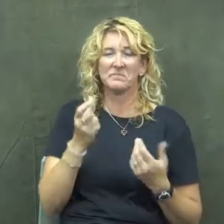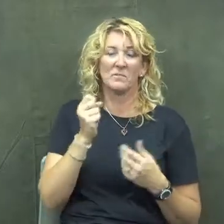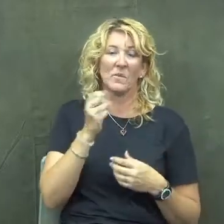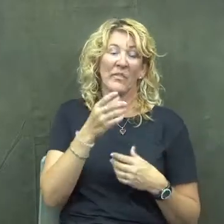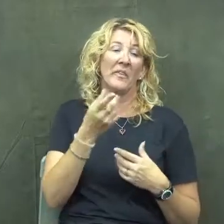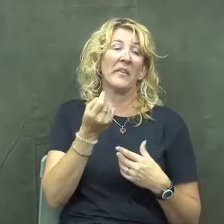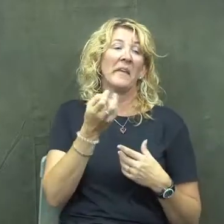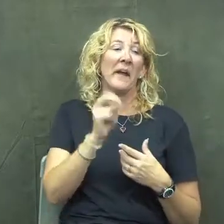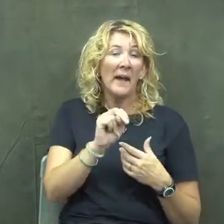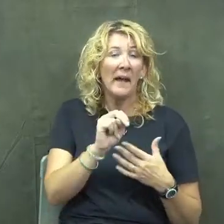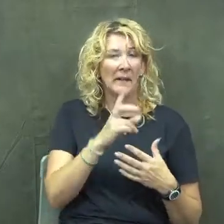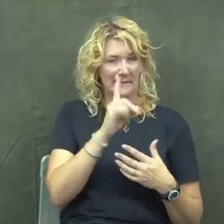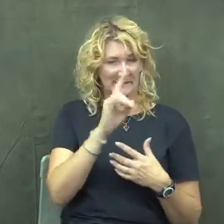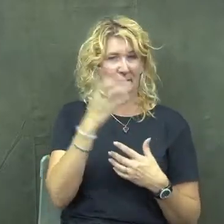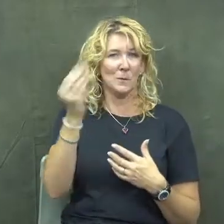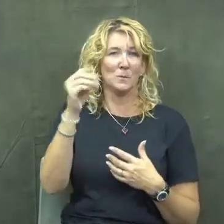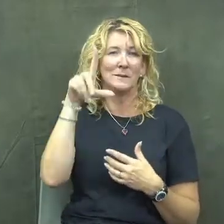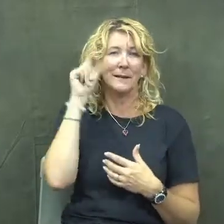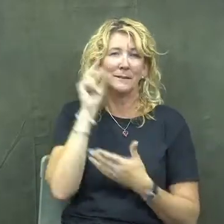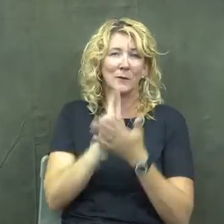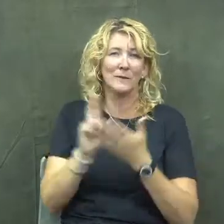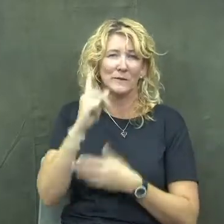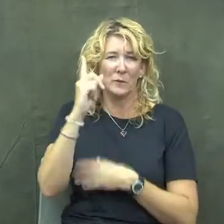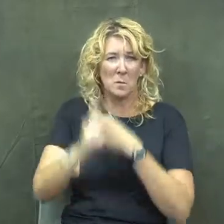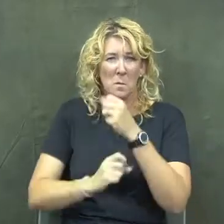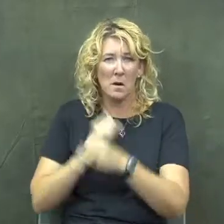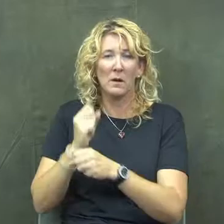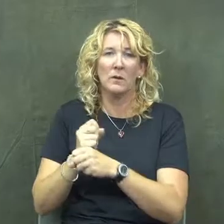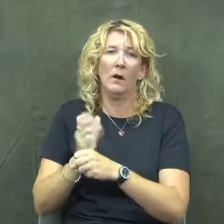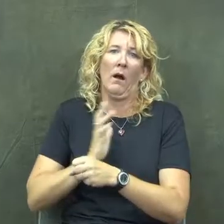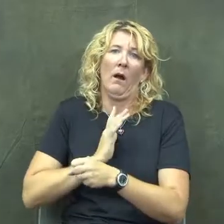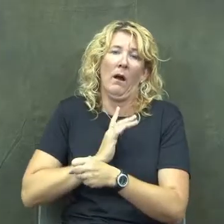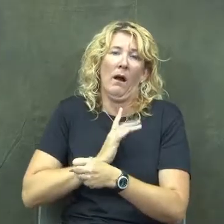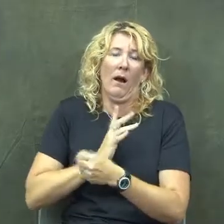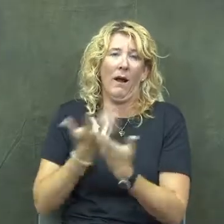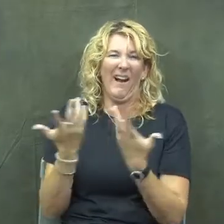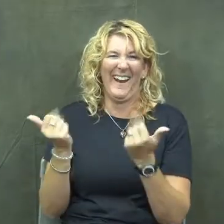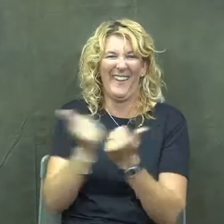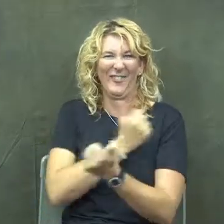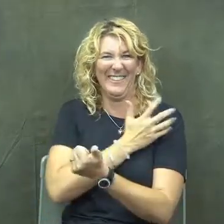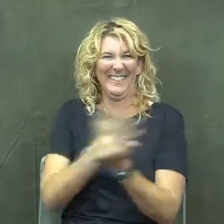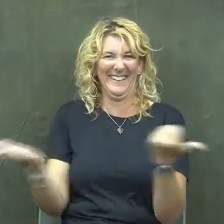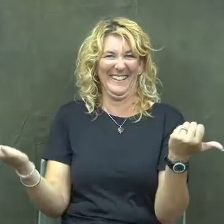captioned or signed like this. And I did go to Gallaudet University